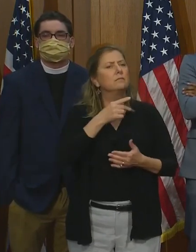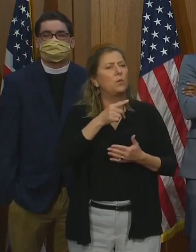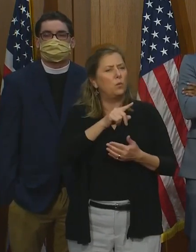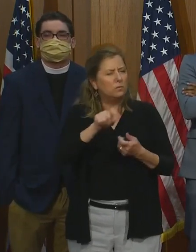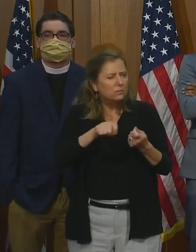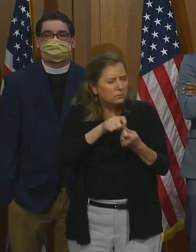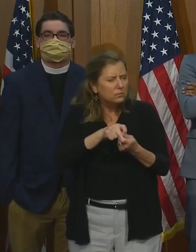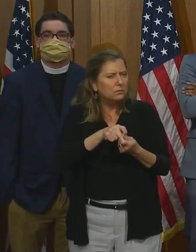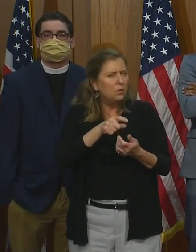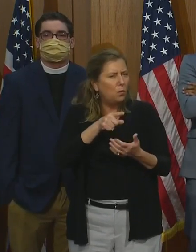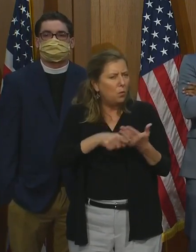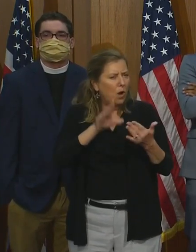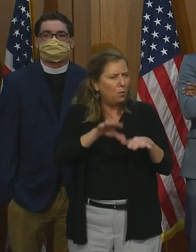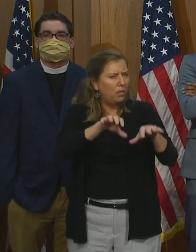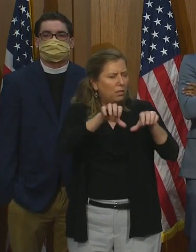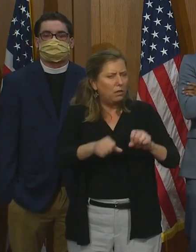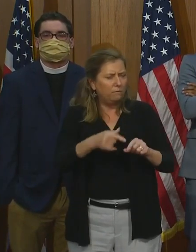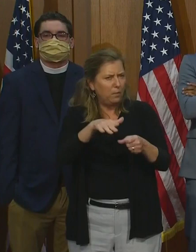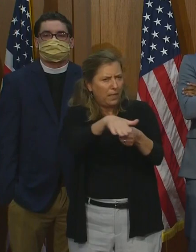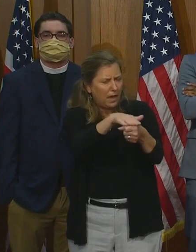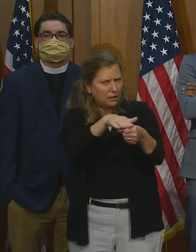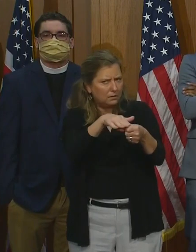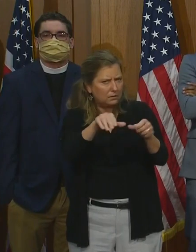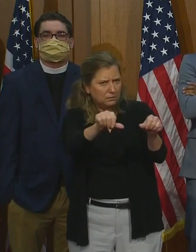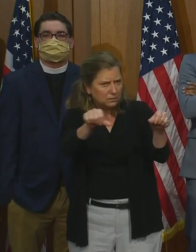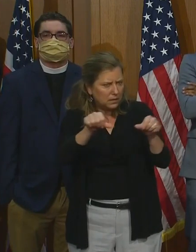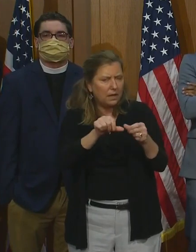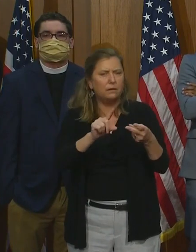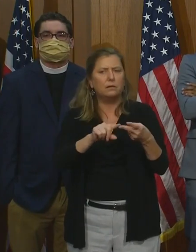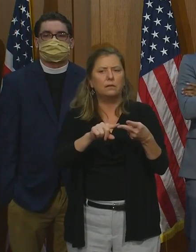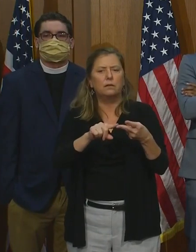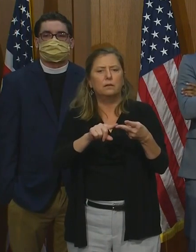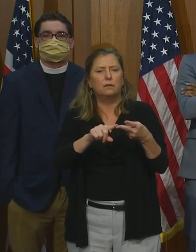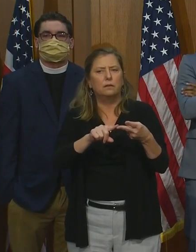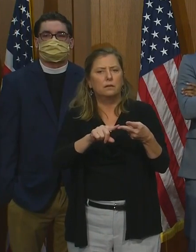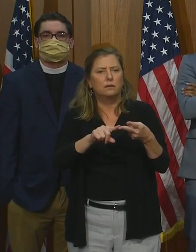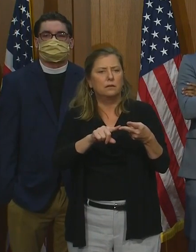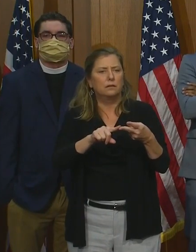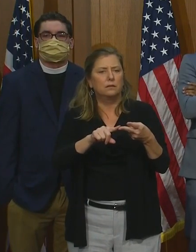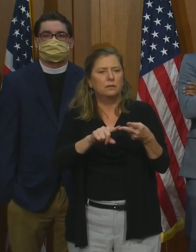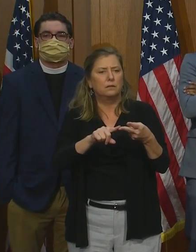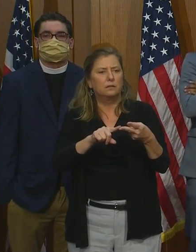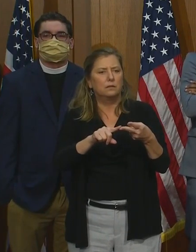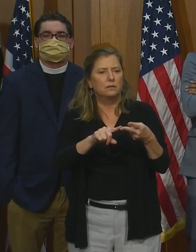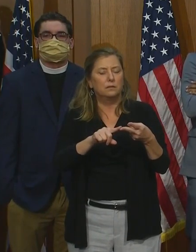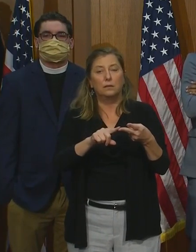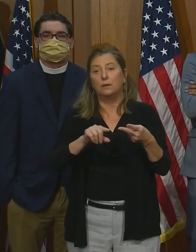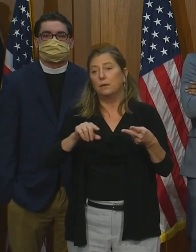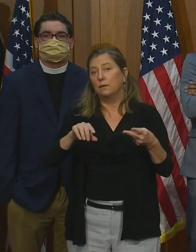FORWARD. WHAT HAPPENED ACTUALLY